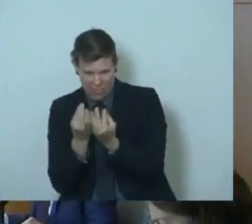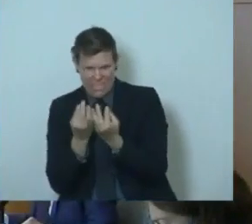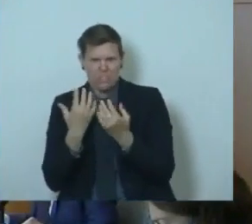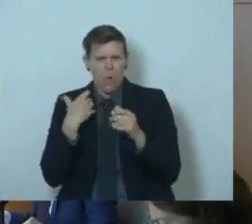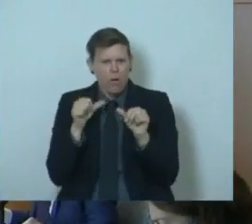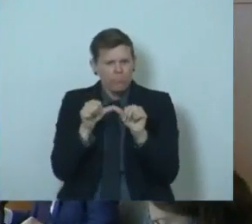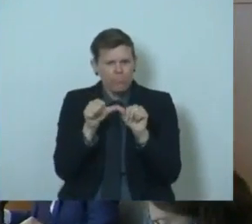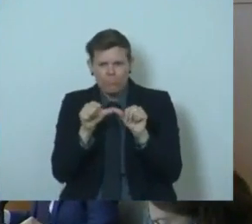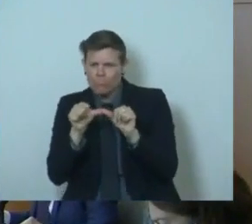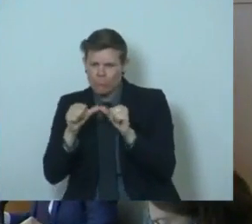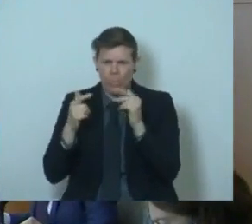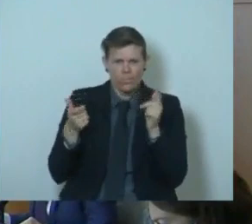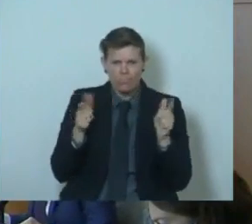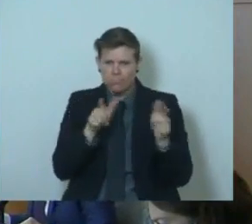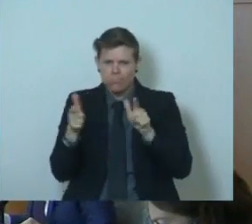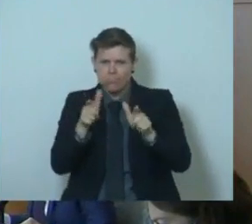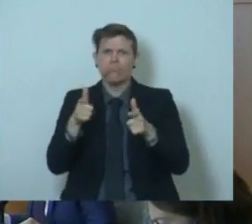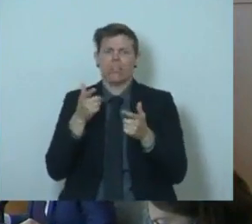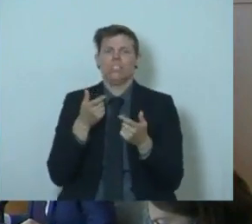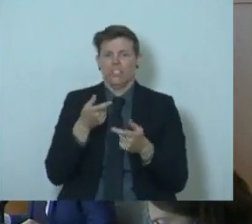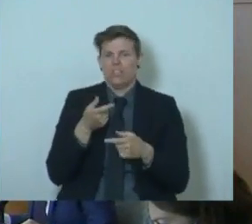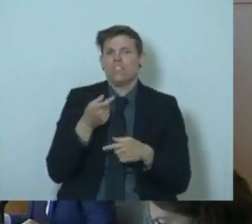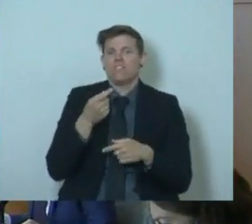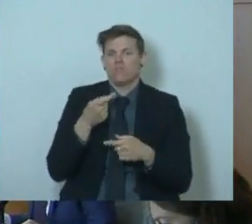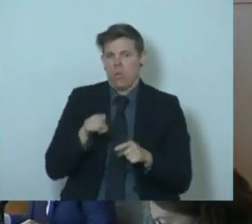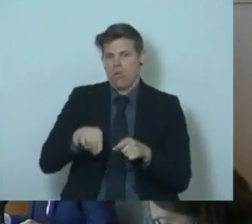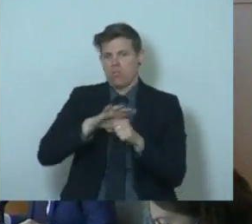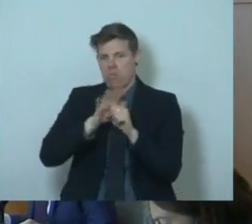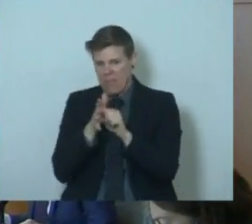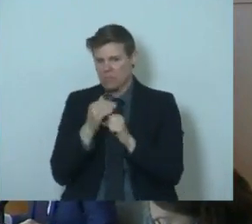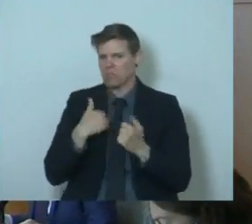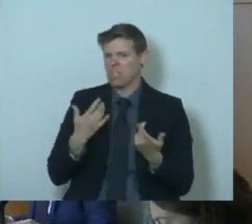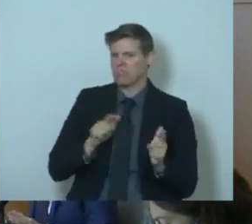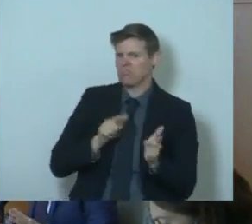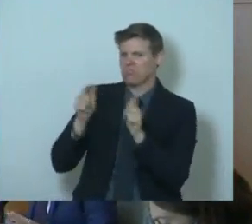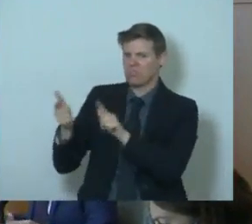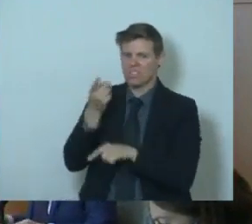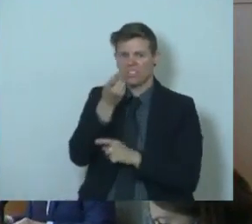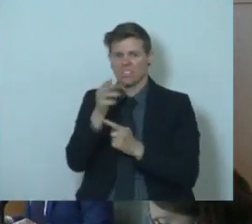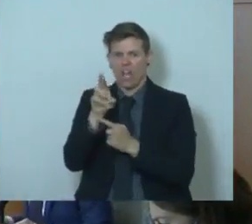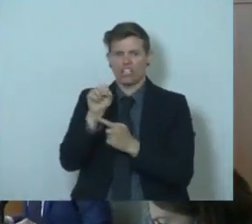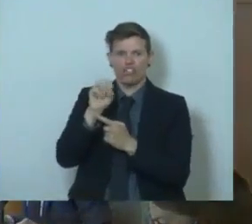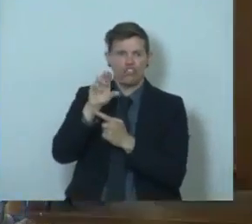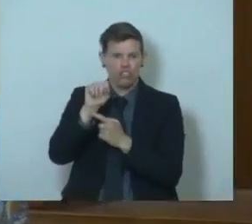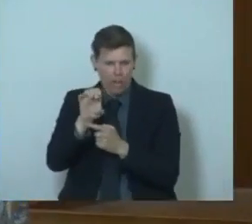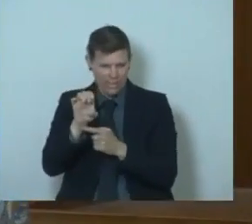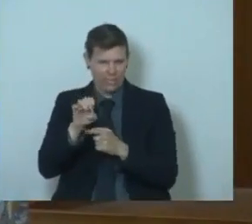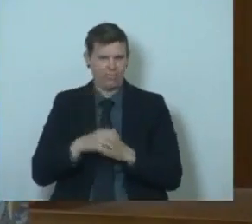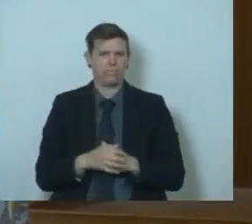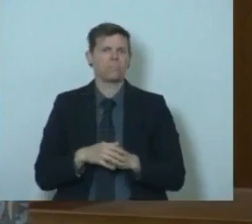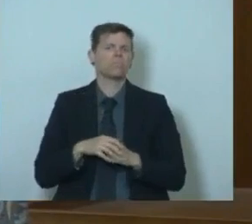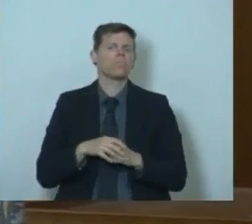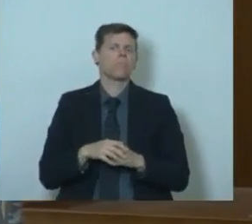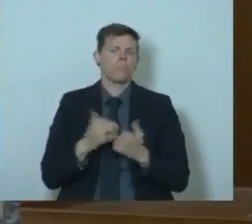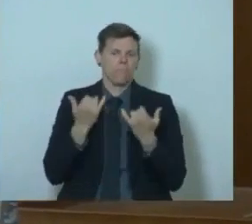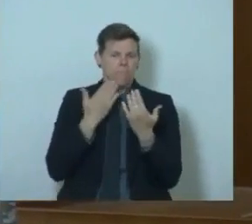FAMILIES AND BUSINESSES TO LIVE IN A COVID-19 WORLD. THANK YOU.